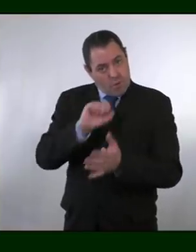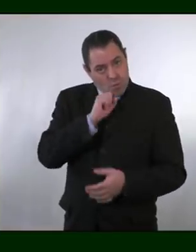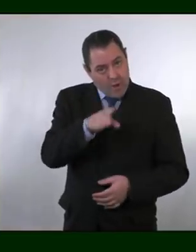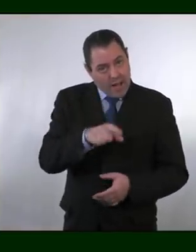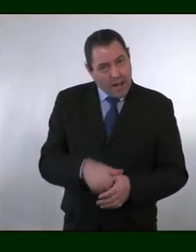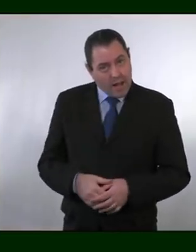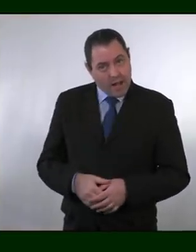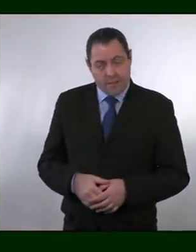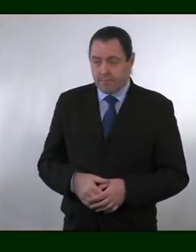The Prime Minister The hon. Gentleman is